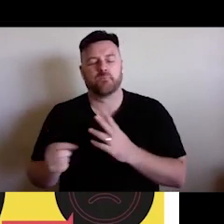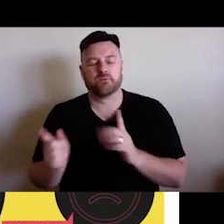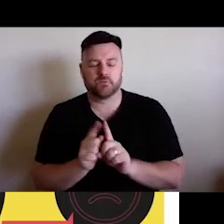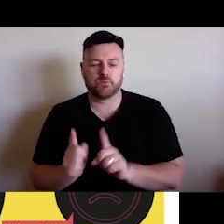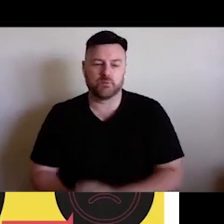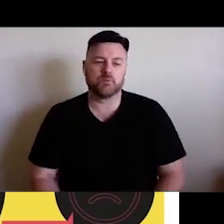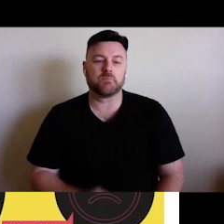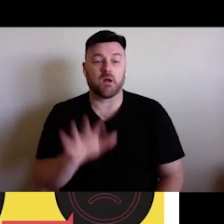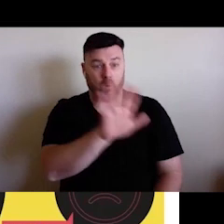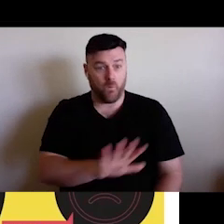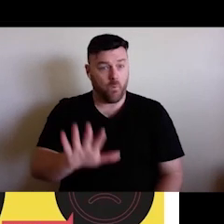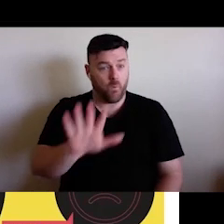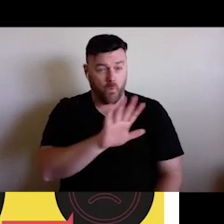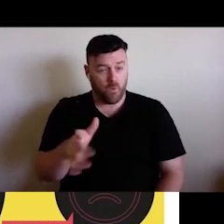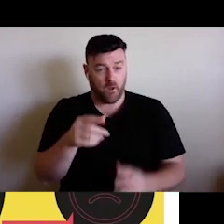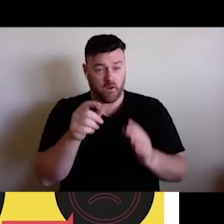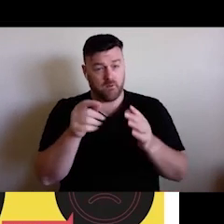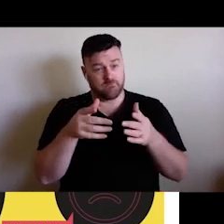money, and there's normally payment transaction fees as well. But what's